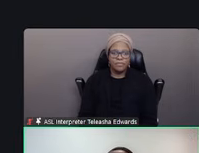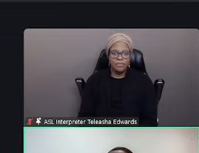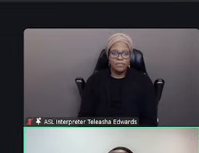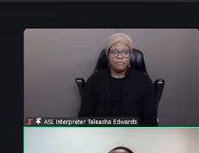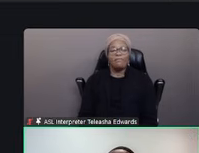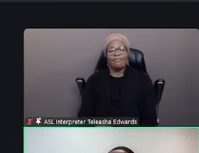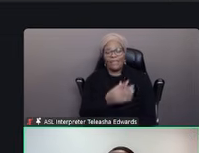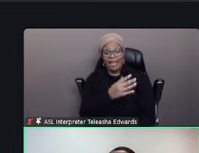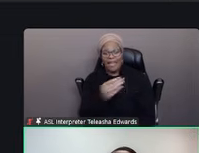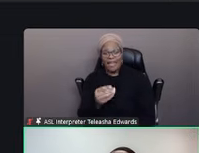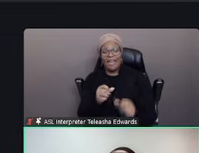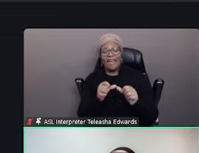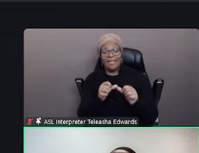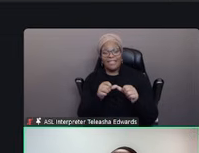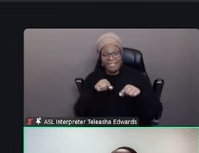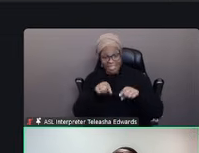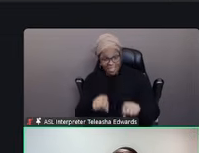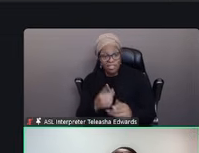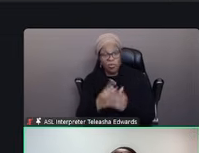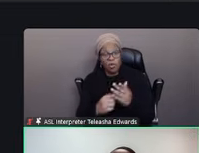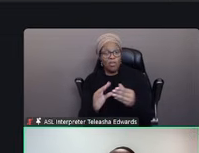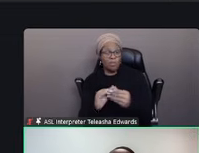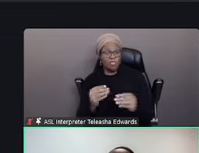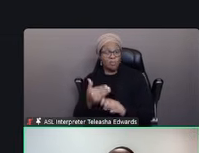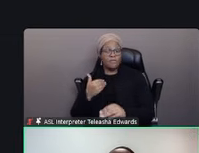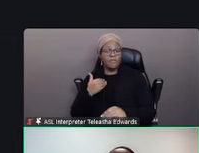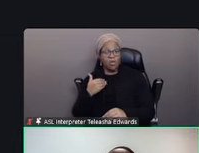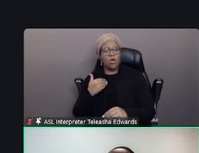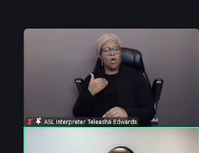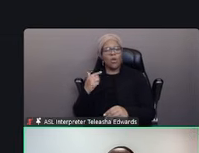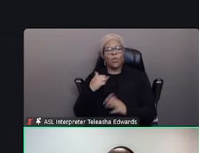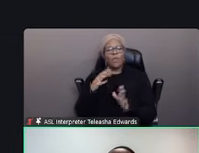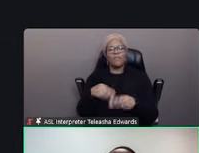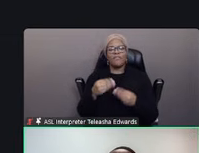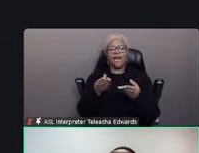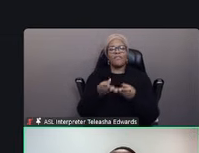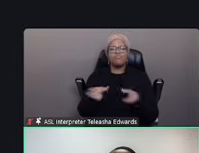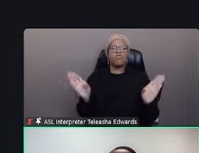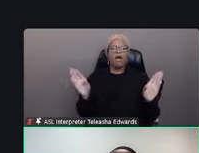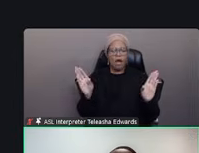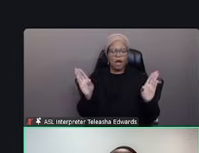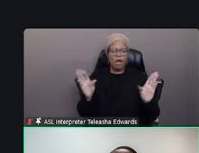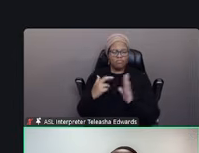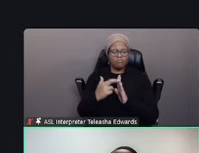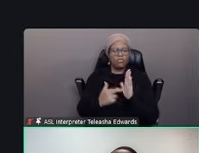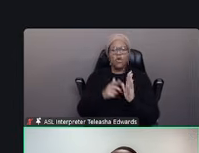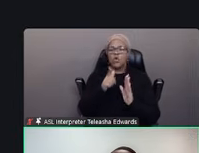we've said all along is we sort of give some broad parameters around who those community partners are